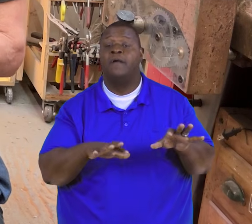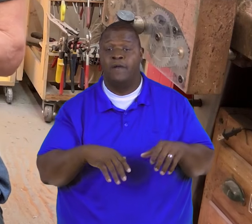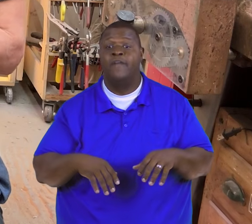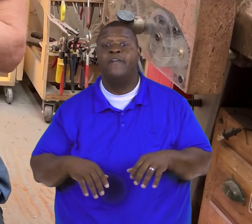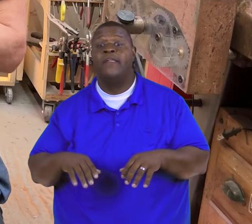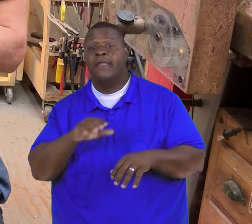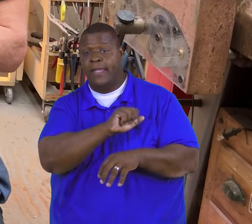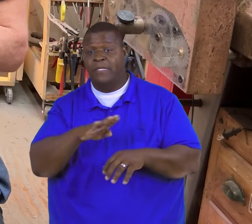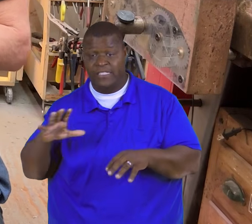and B against C,